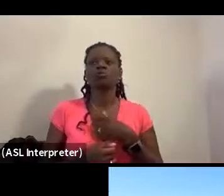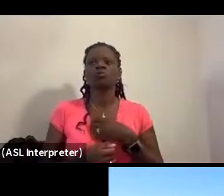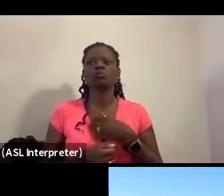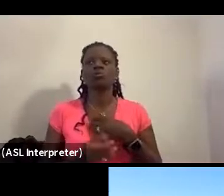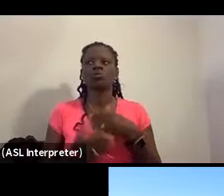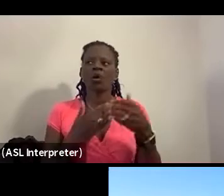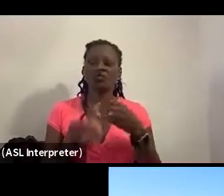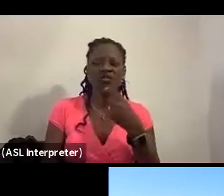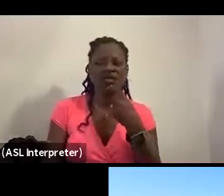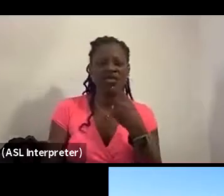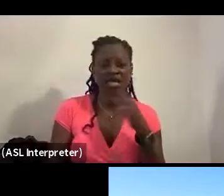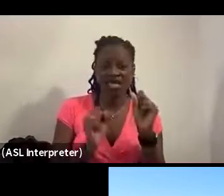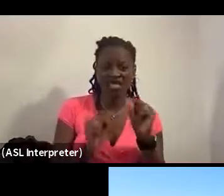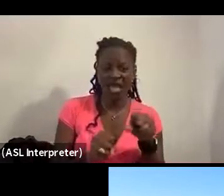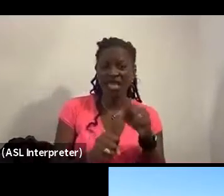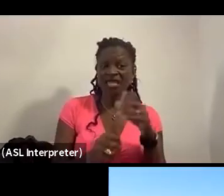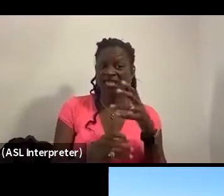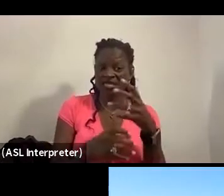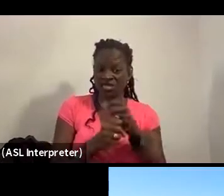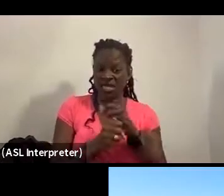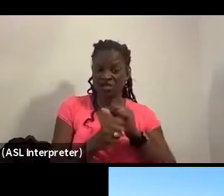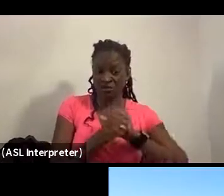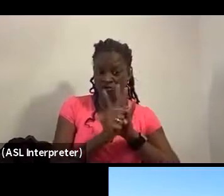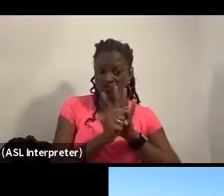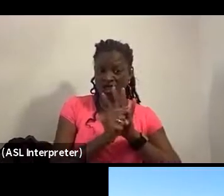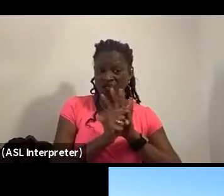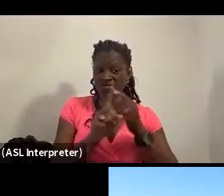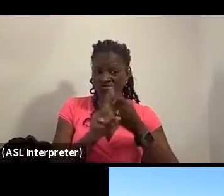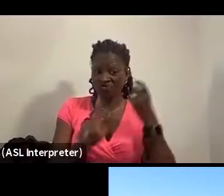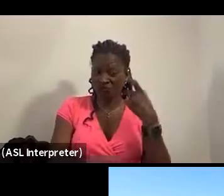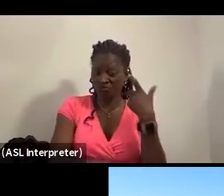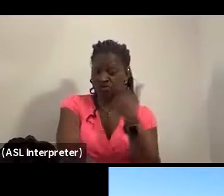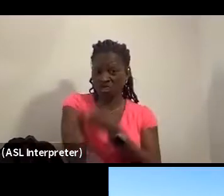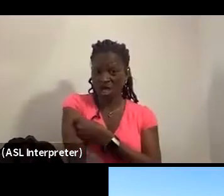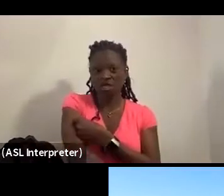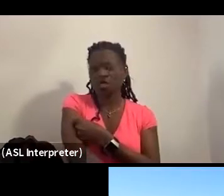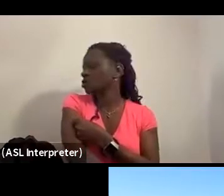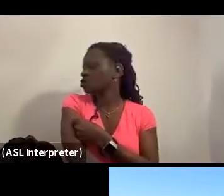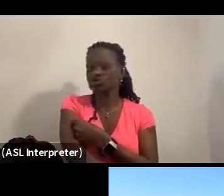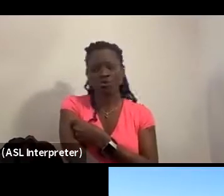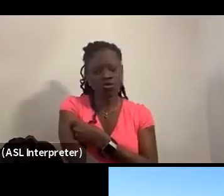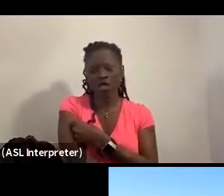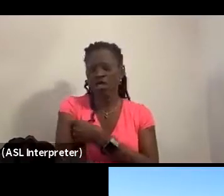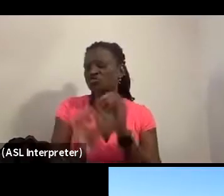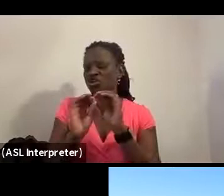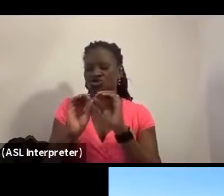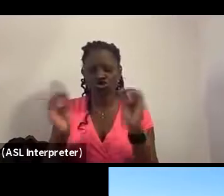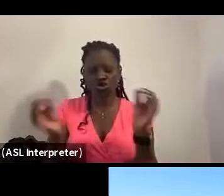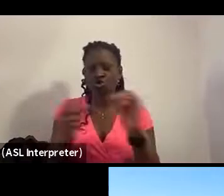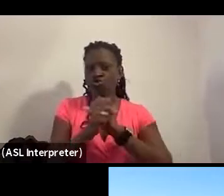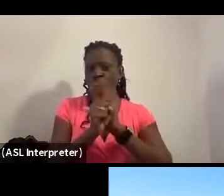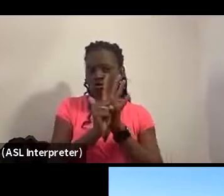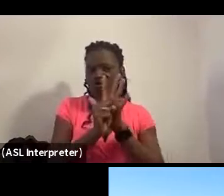You cannot there is no coronavirus in the vaccine. The vaccines are formulated in a very